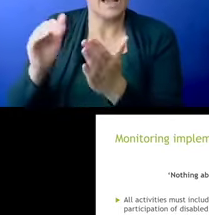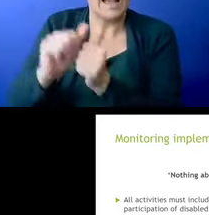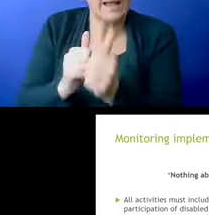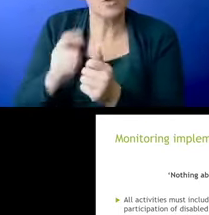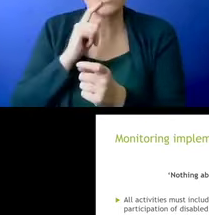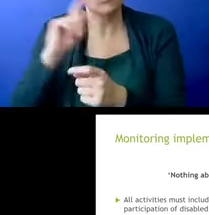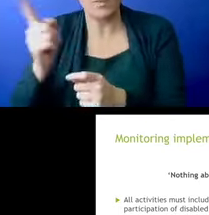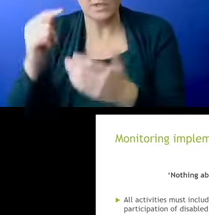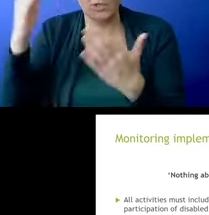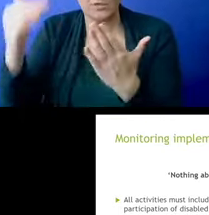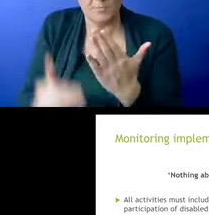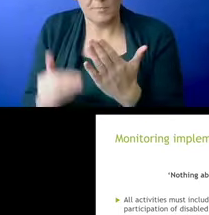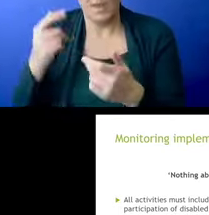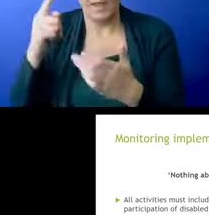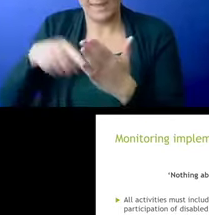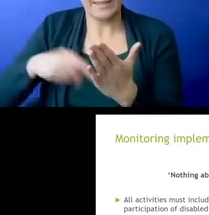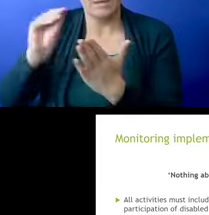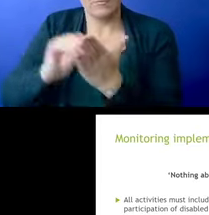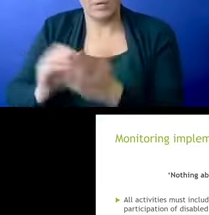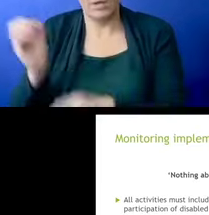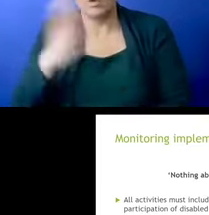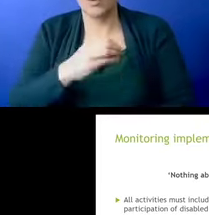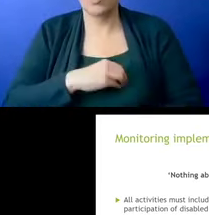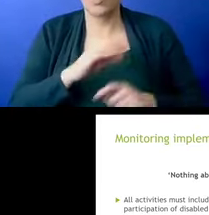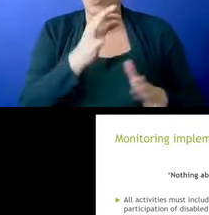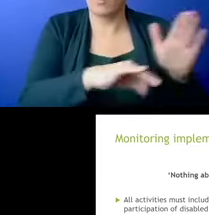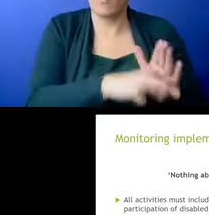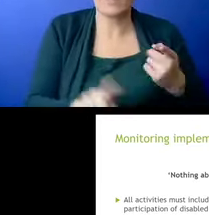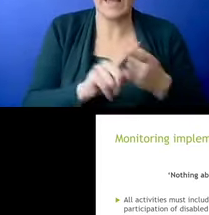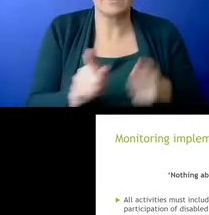These are sent to the state, and are also posted on the website of the Committee.